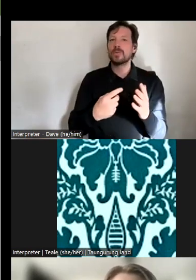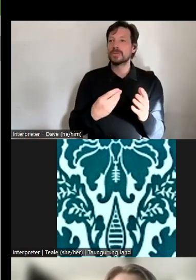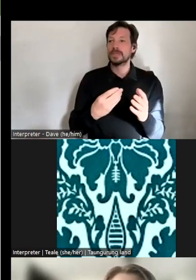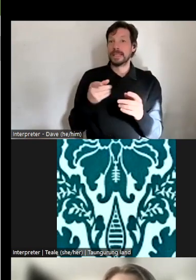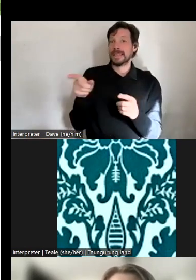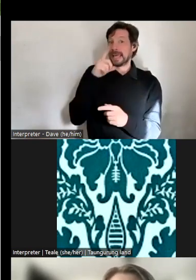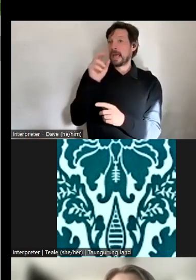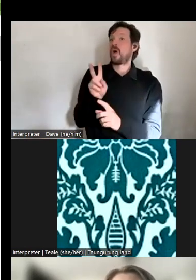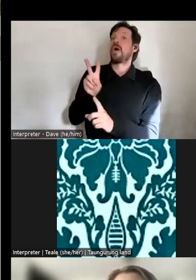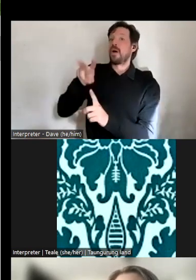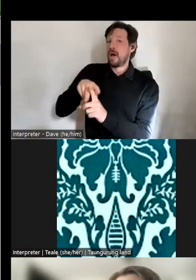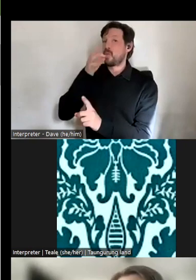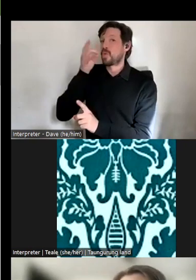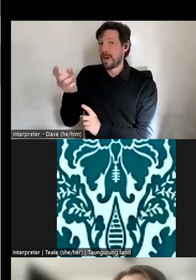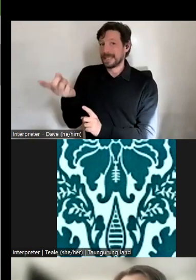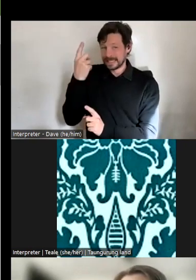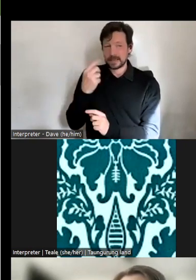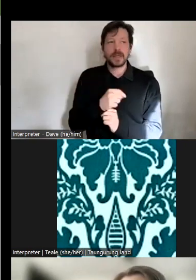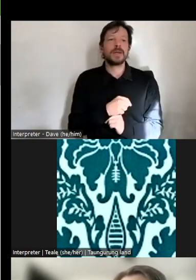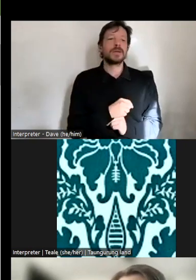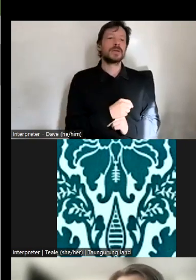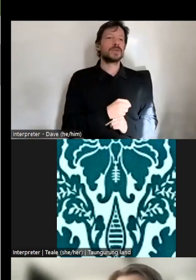that the hearing loss needs to present prior to 18,